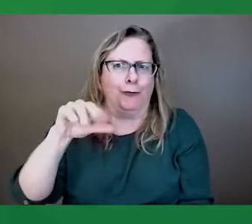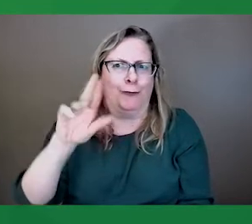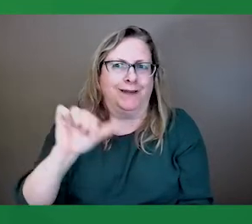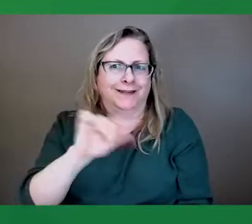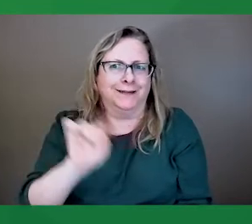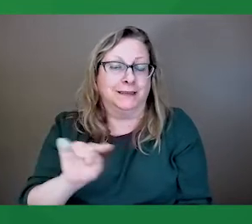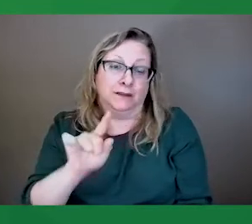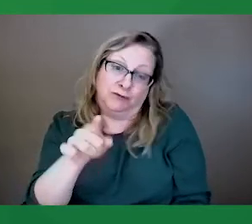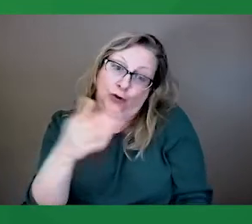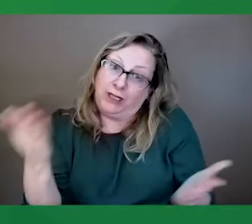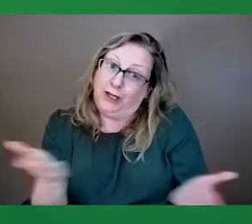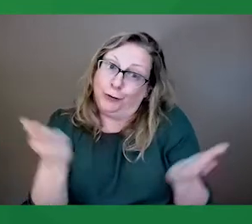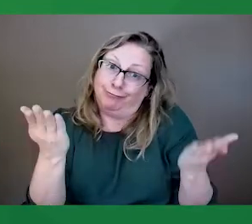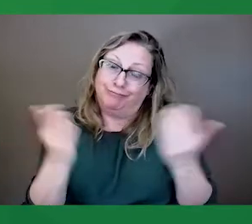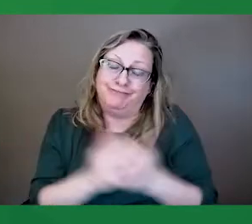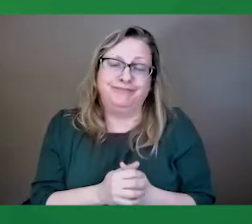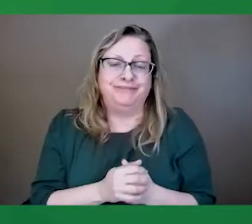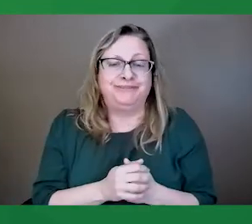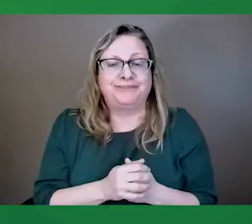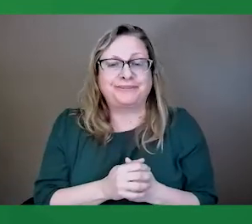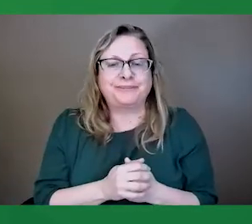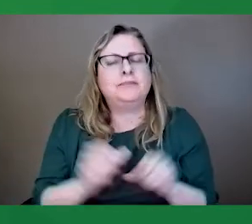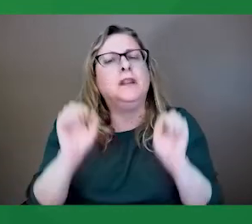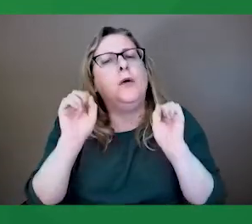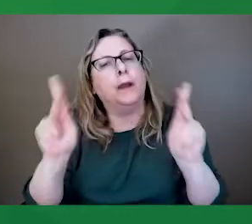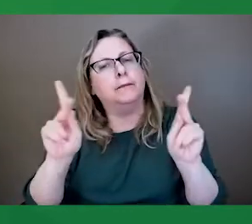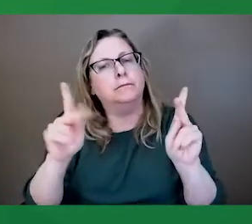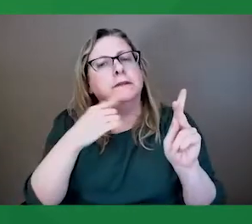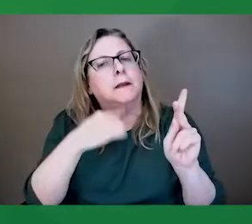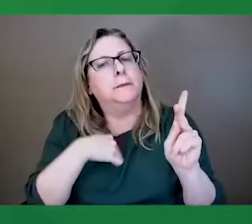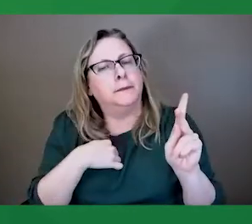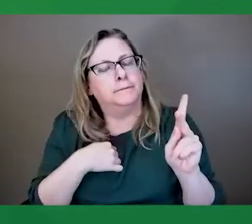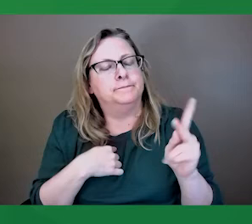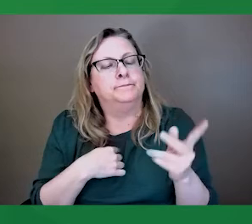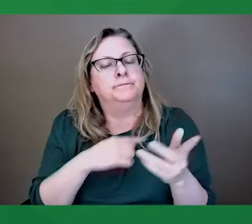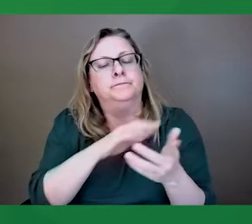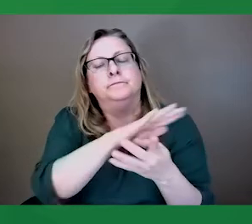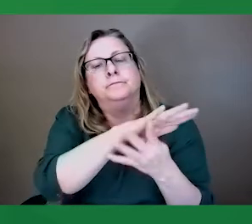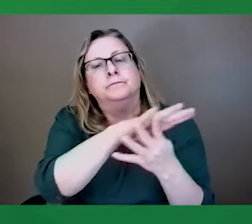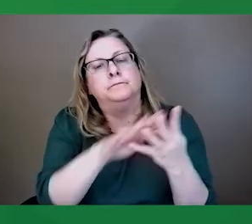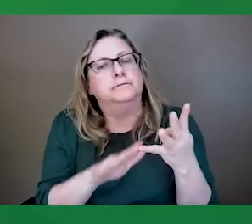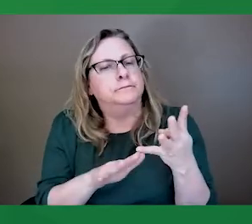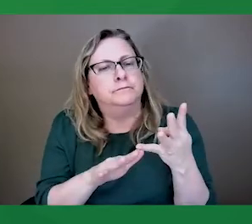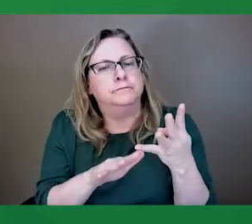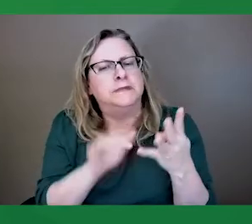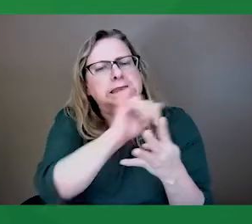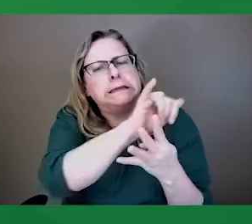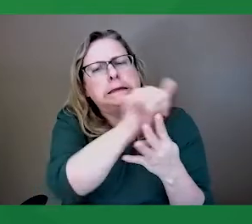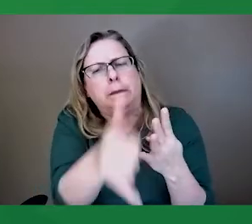Well, you're here. So what do the following things have in common?